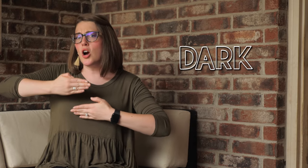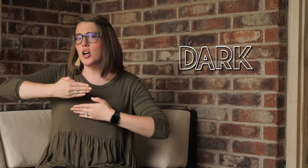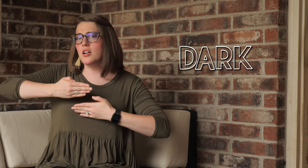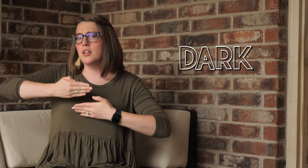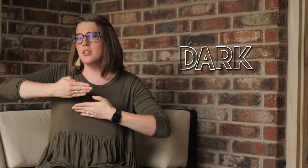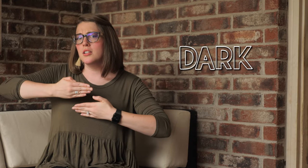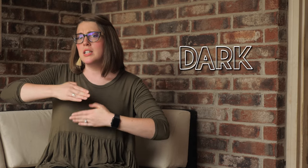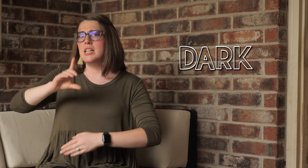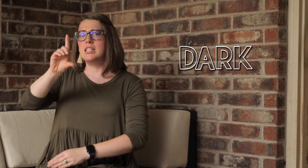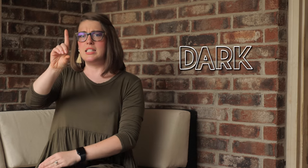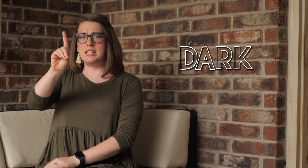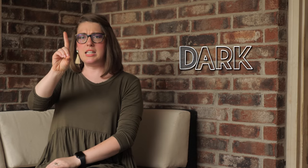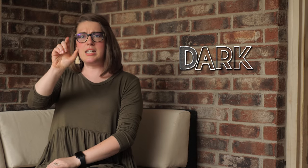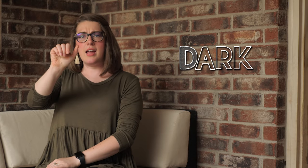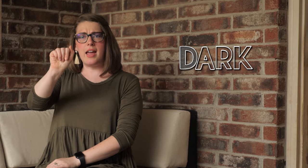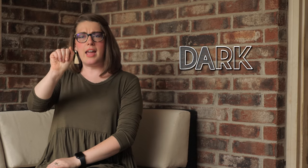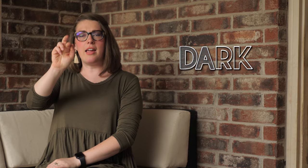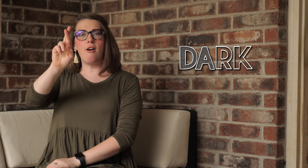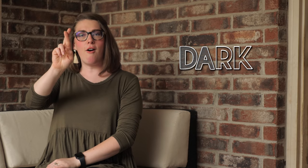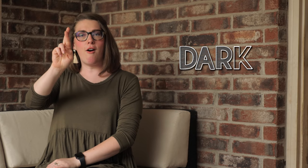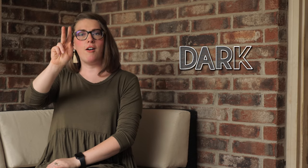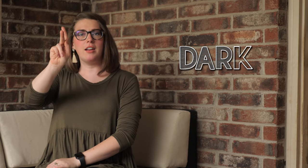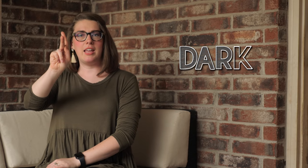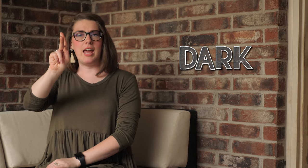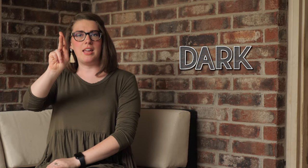Dark D A R K